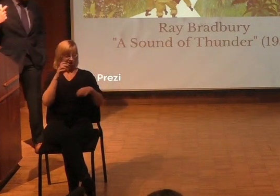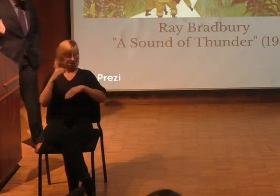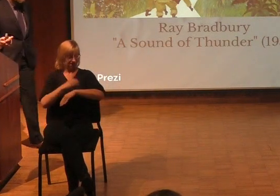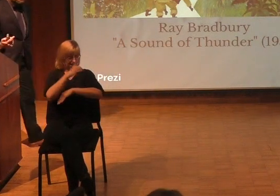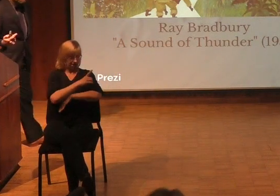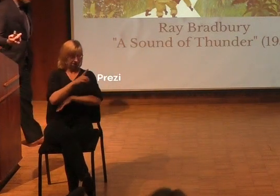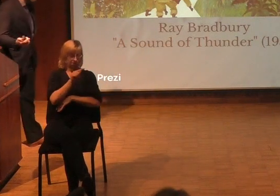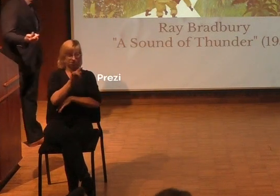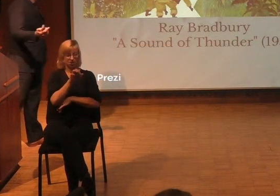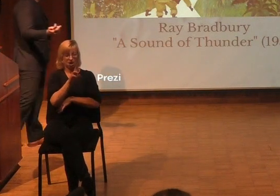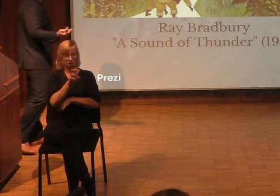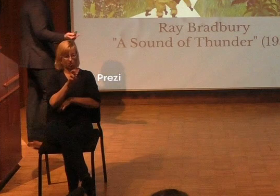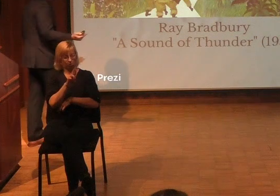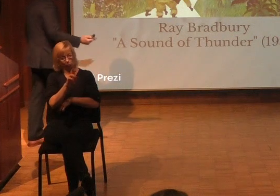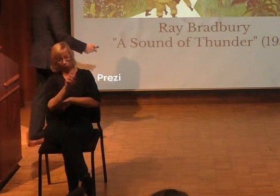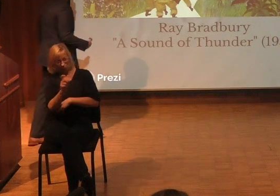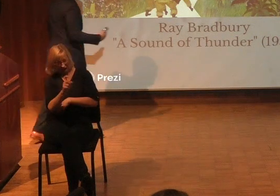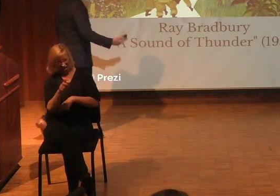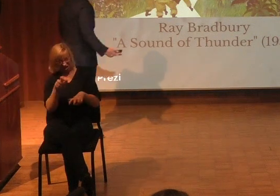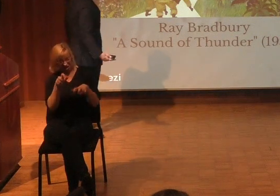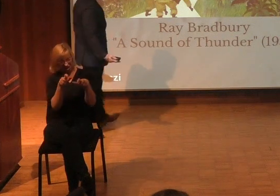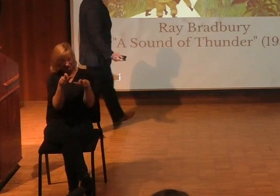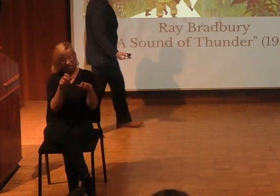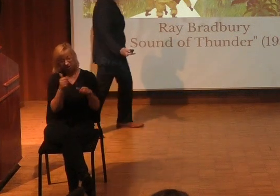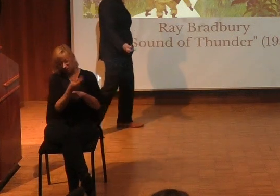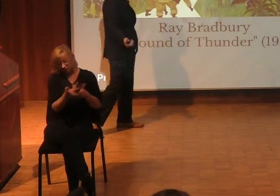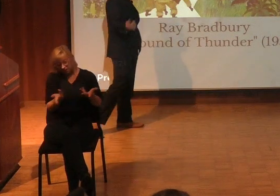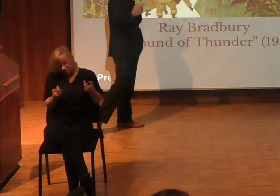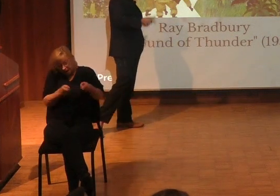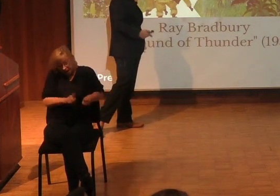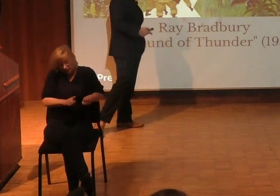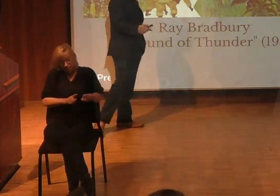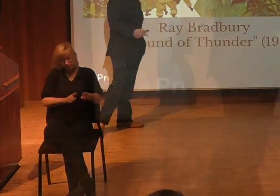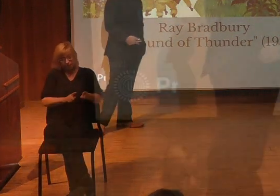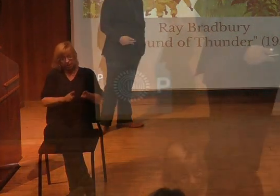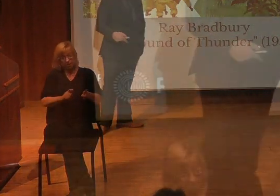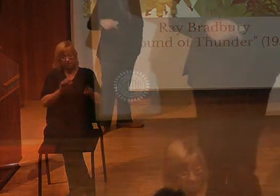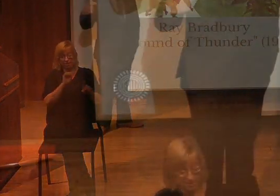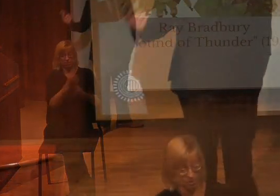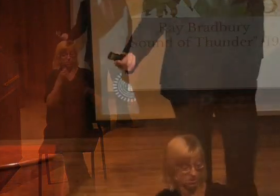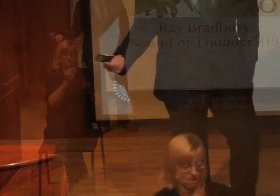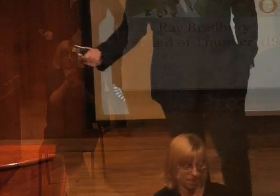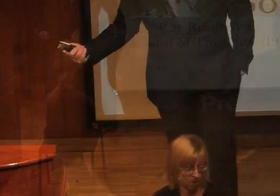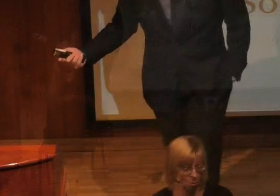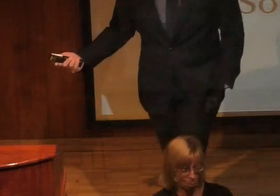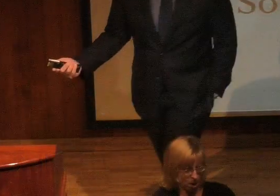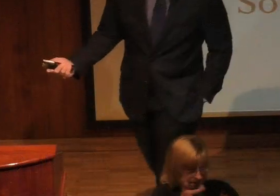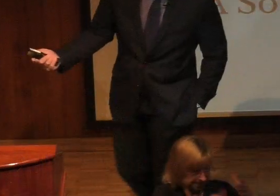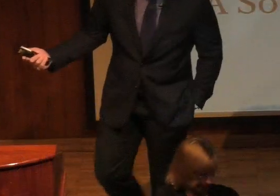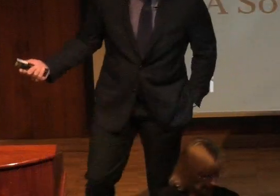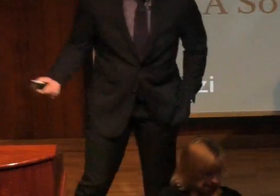A series of things end up happening, some shenanigans go down, one of them dies, and essentially, they change the future